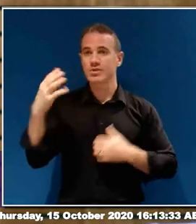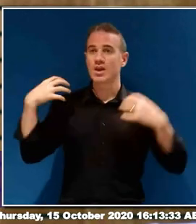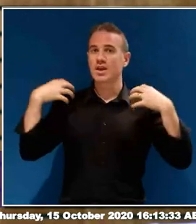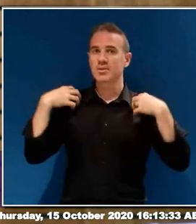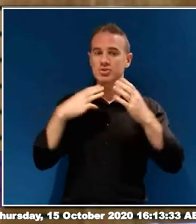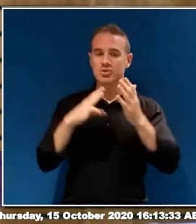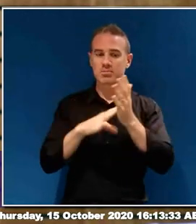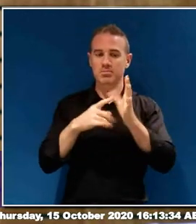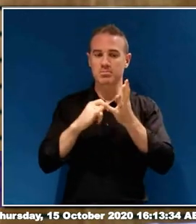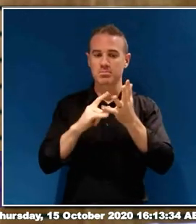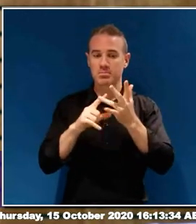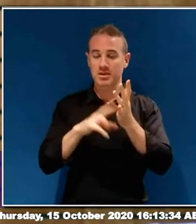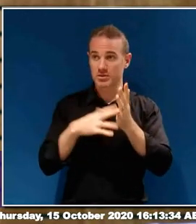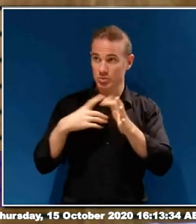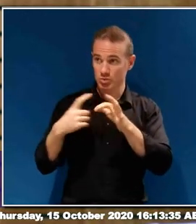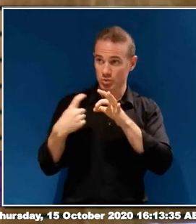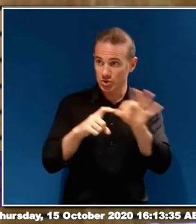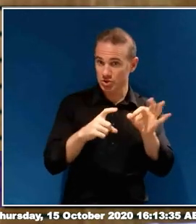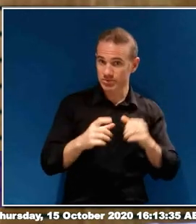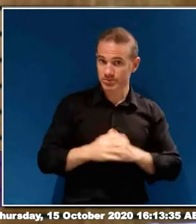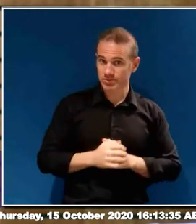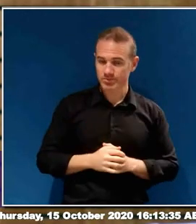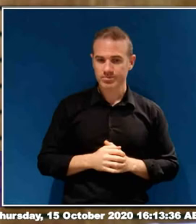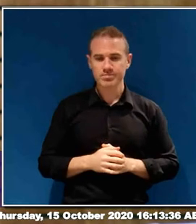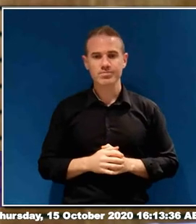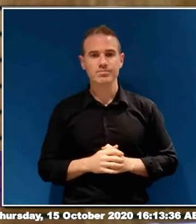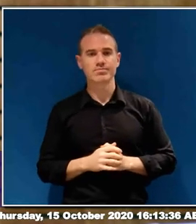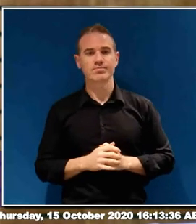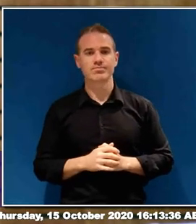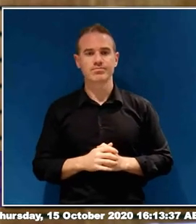I could listen to you for another hour, but thank you so much